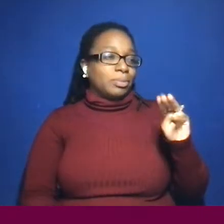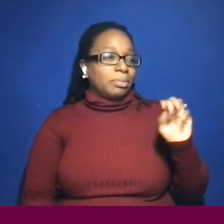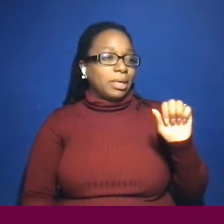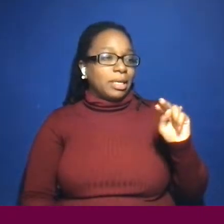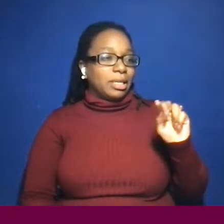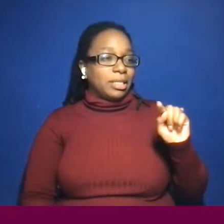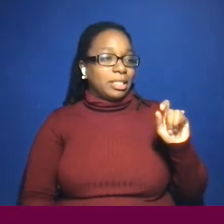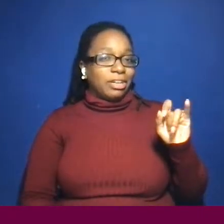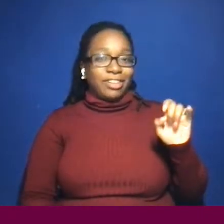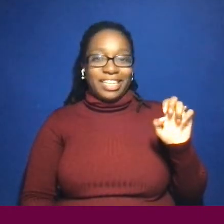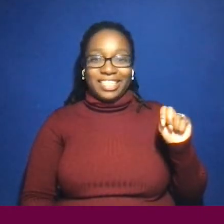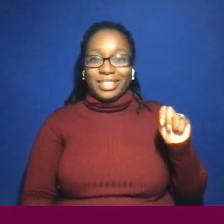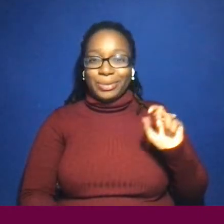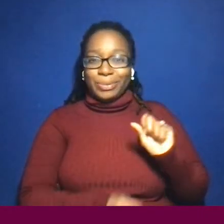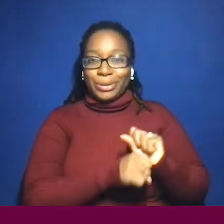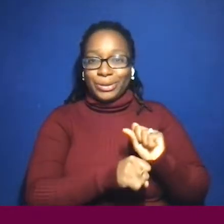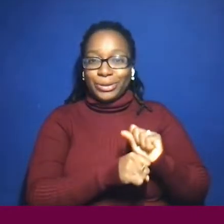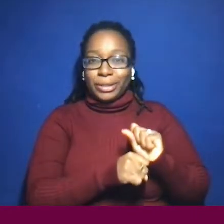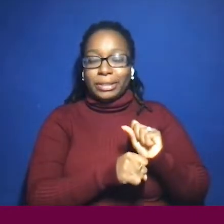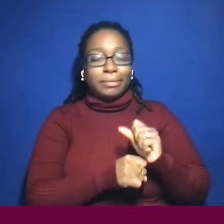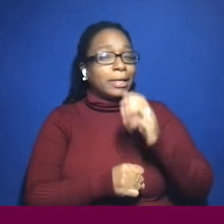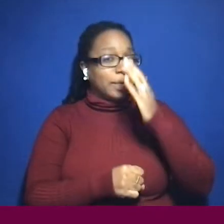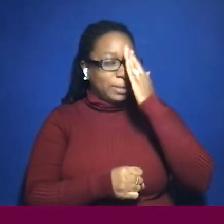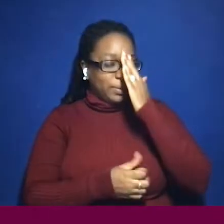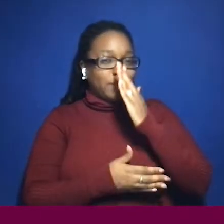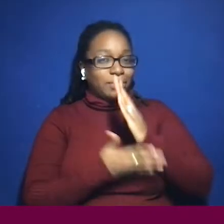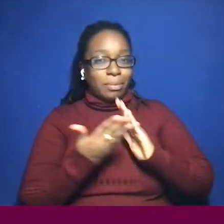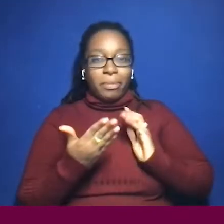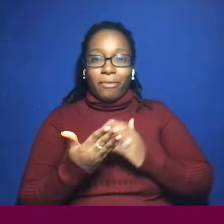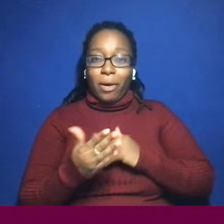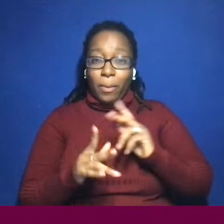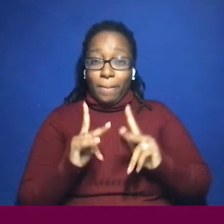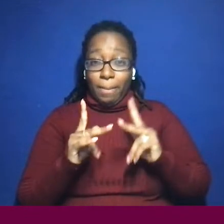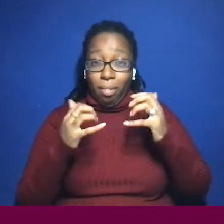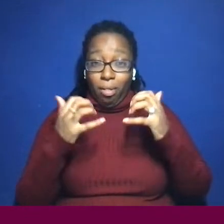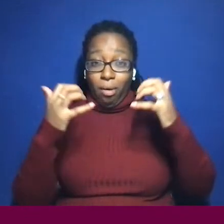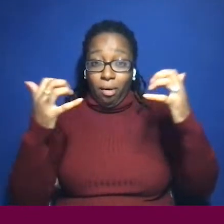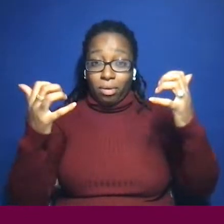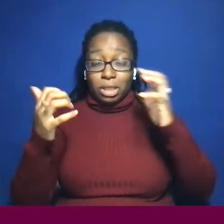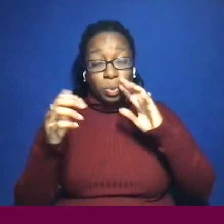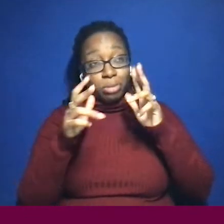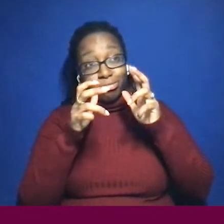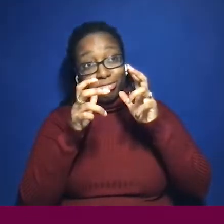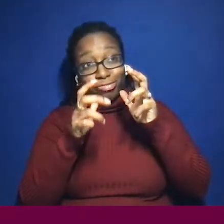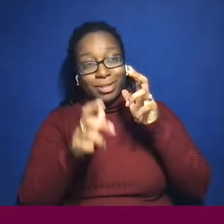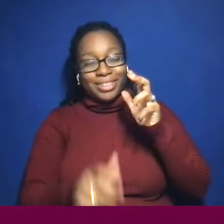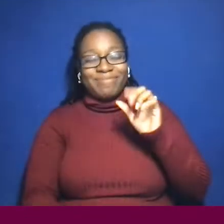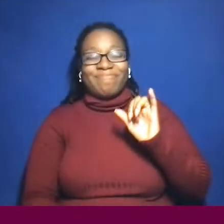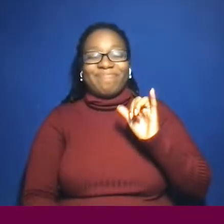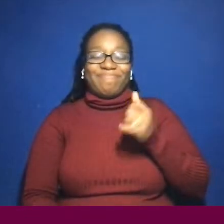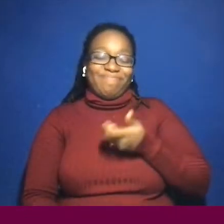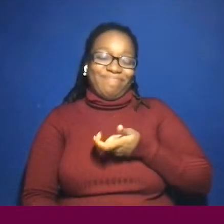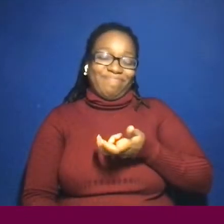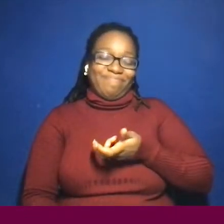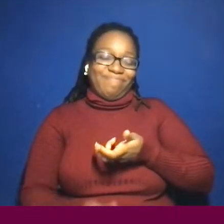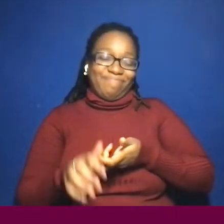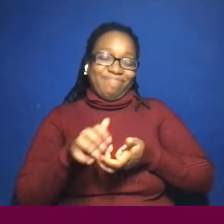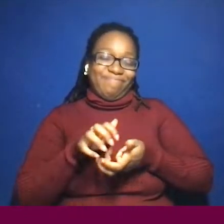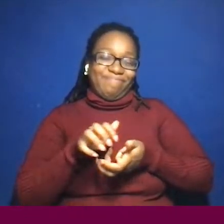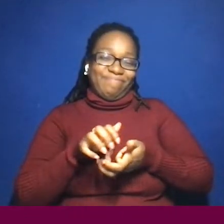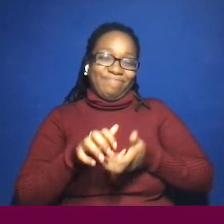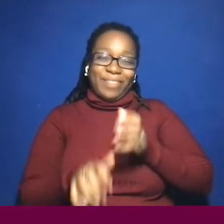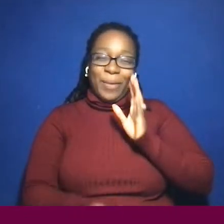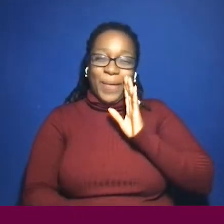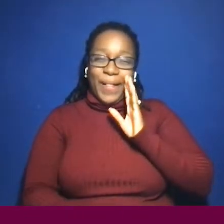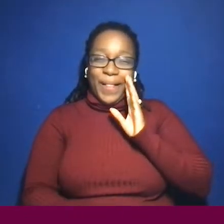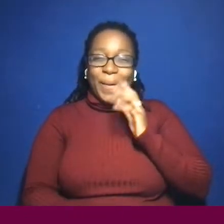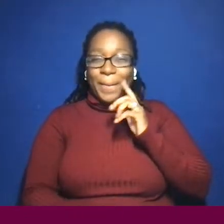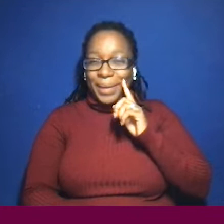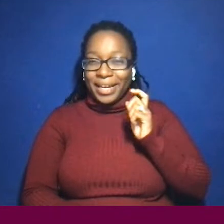going to laugh because they know exactly how someone can take a giant leap into